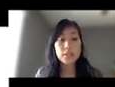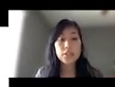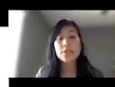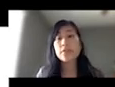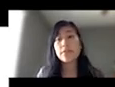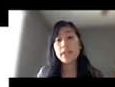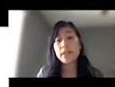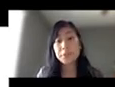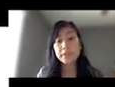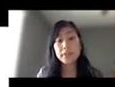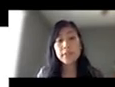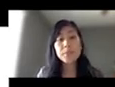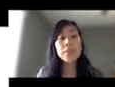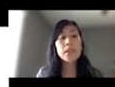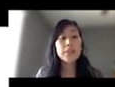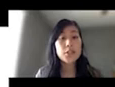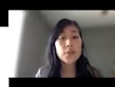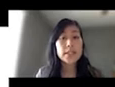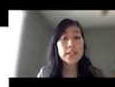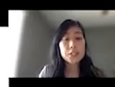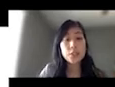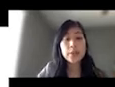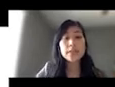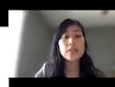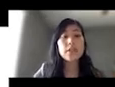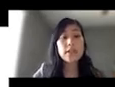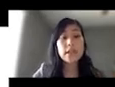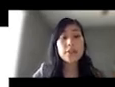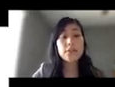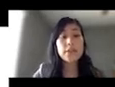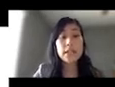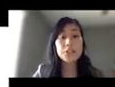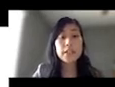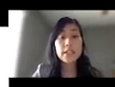average of 15 hours. And the U.S. actually ranked 30th out of 40 countries